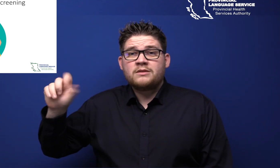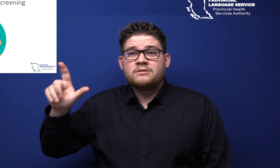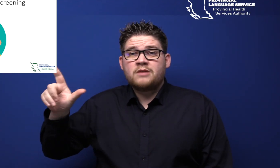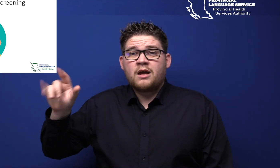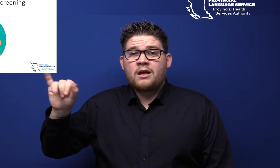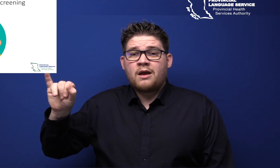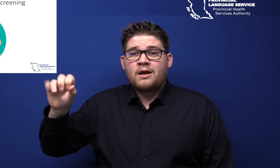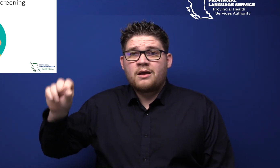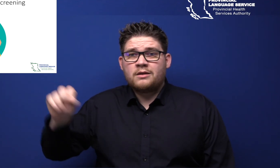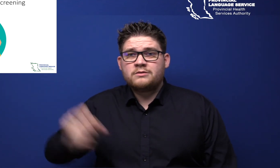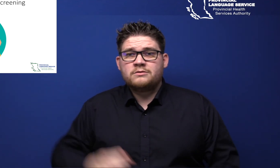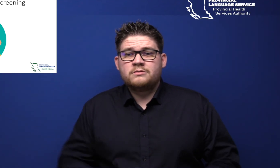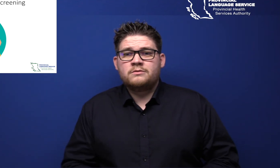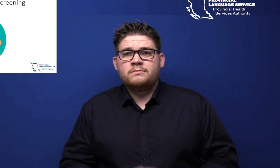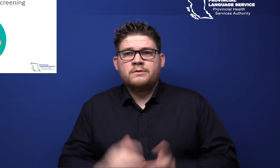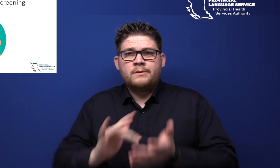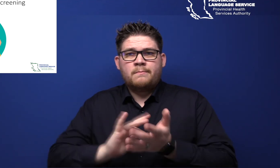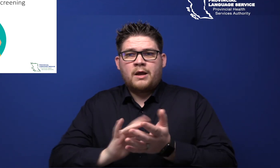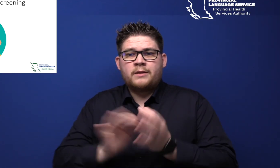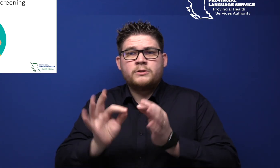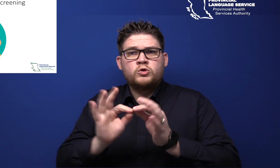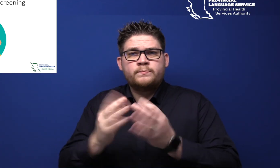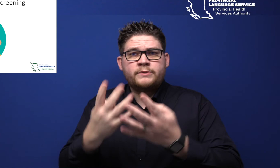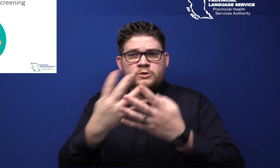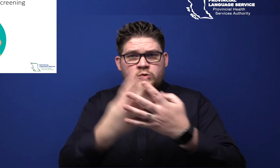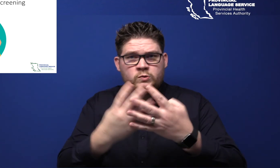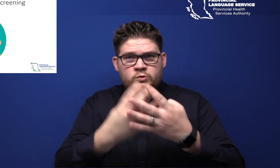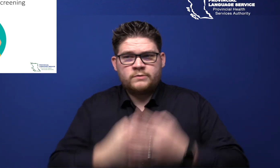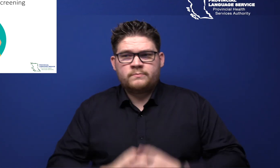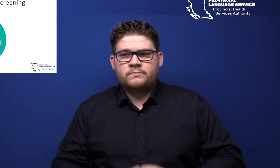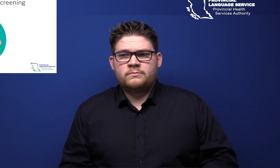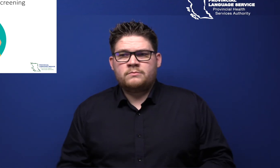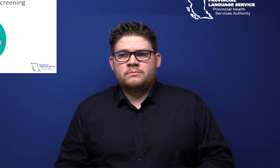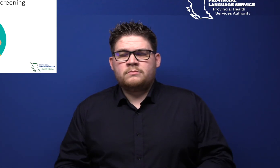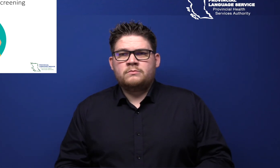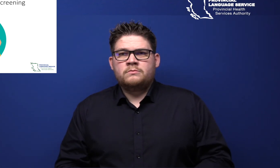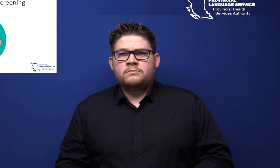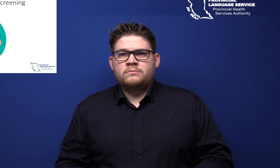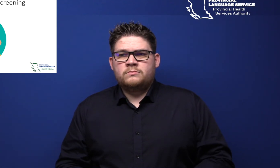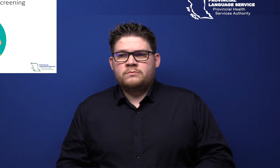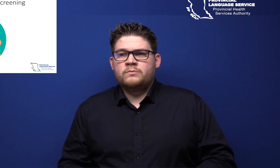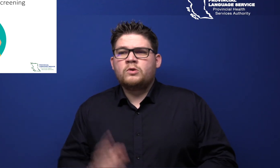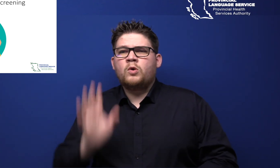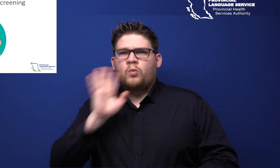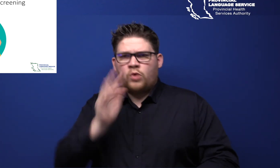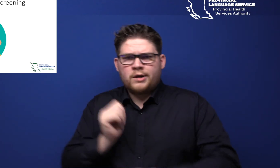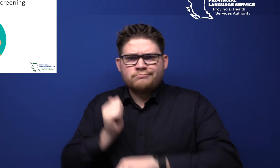PMSLIS MEDICAL INTERPRETER SCREENING.